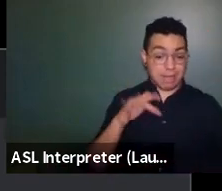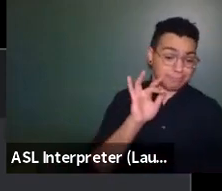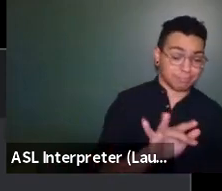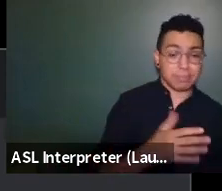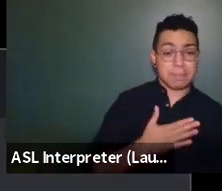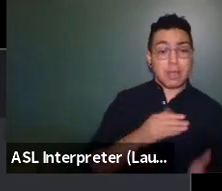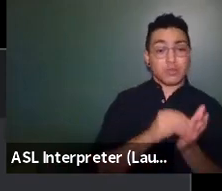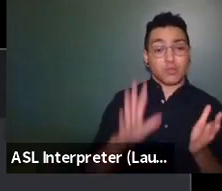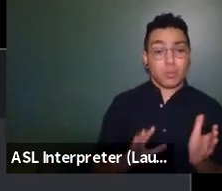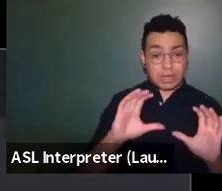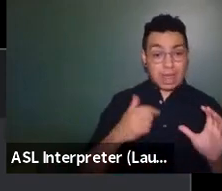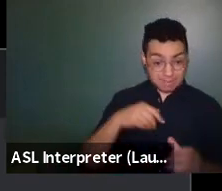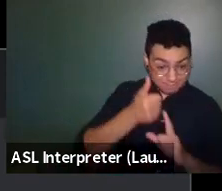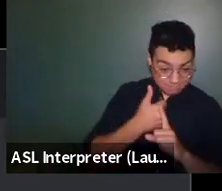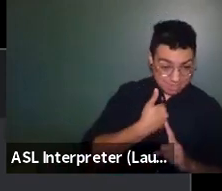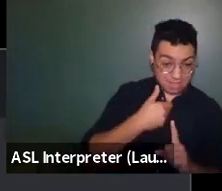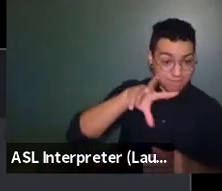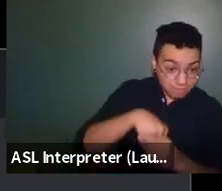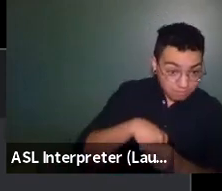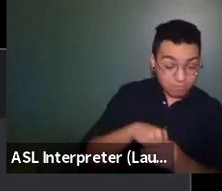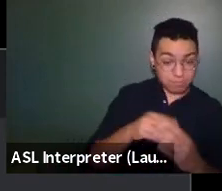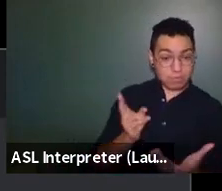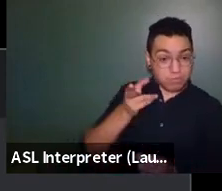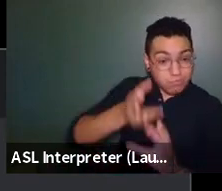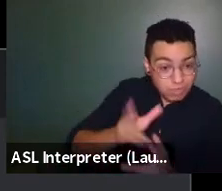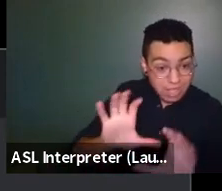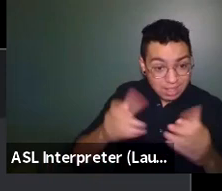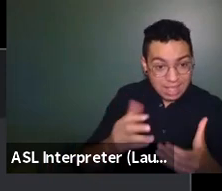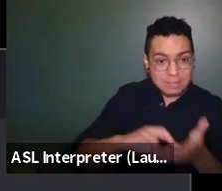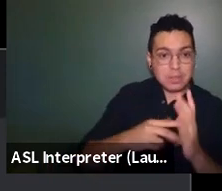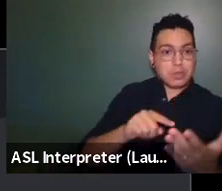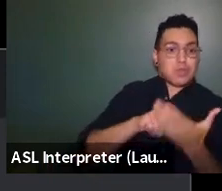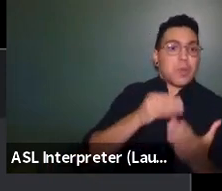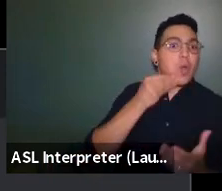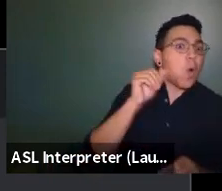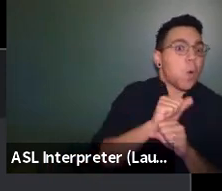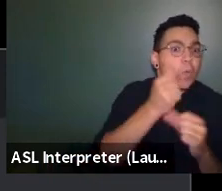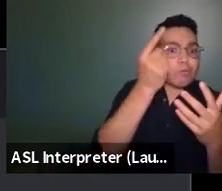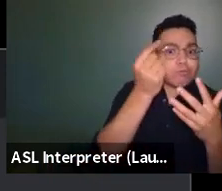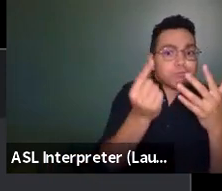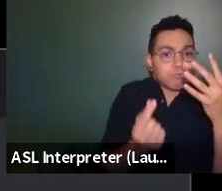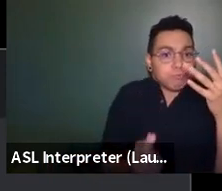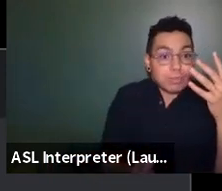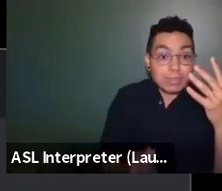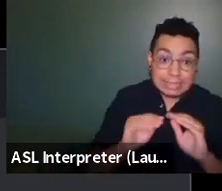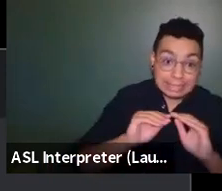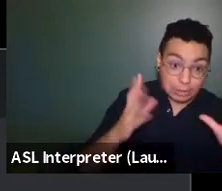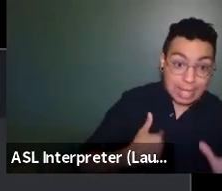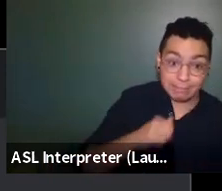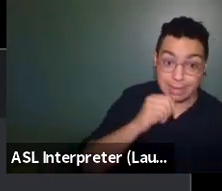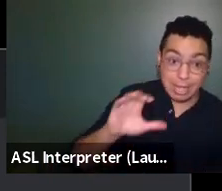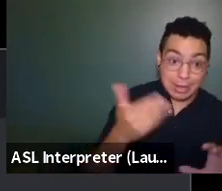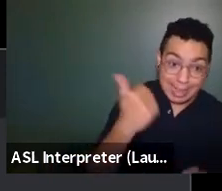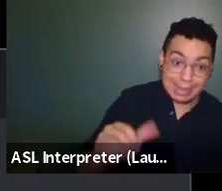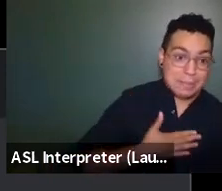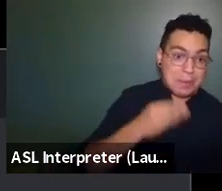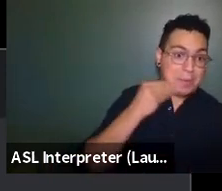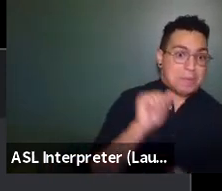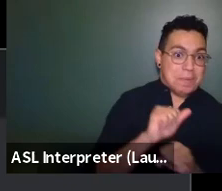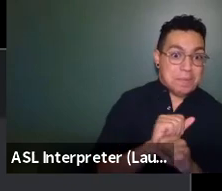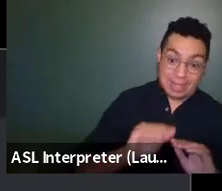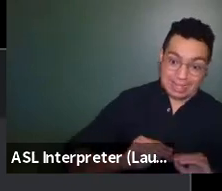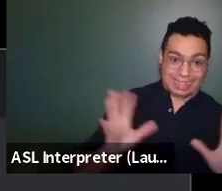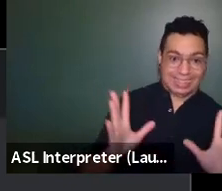ESD 112 - Katherine Livick: it's going to show me the assignments that I have not done and clearly, I am extremely naughty and I have done no work. I've done some things, I guess.